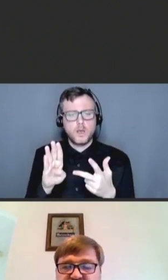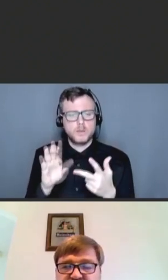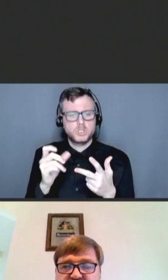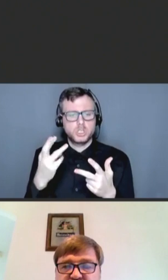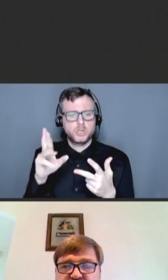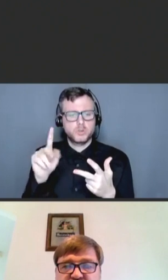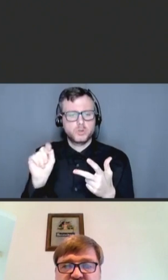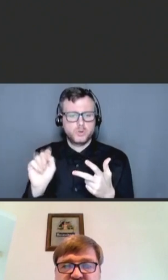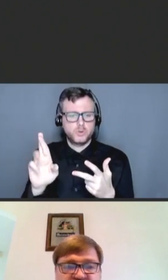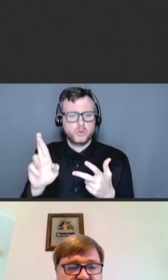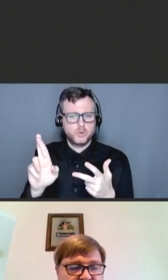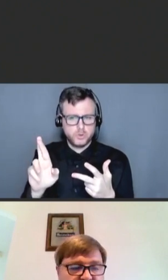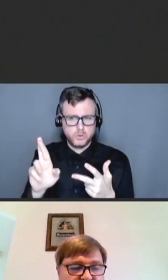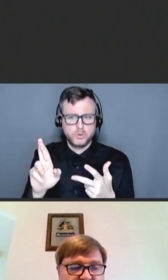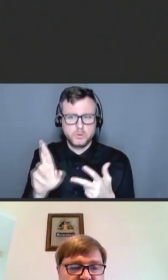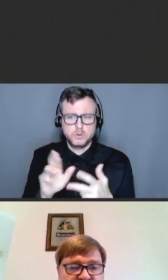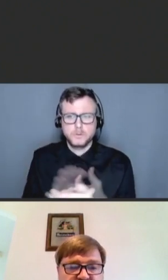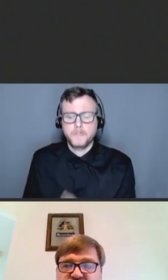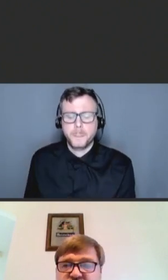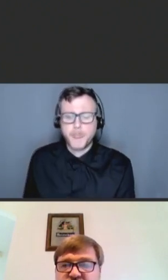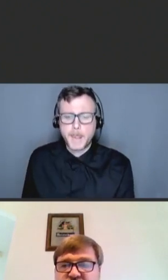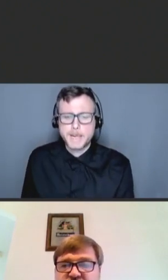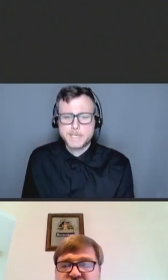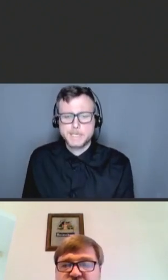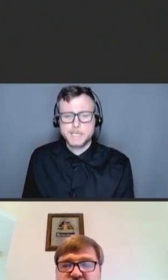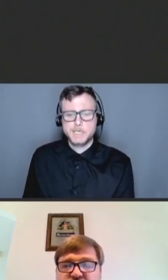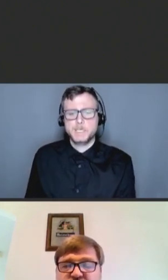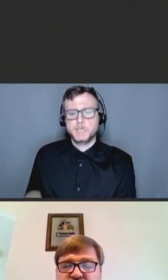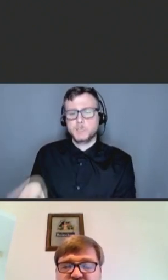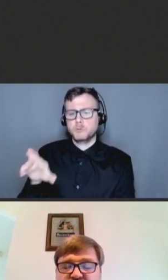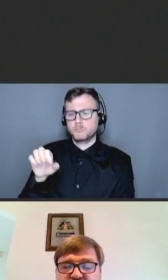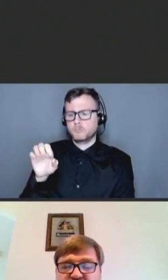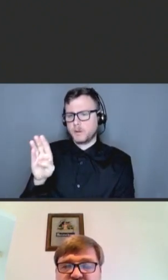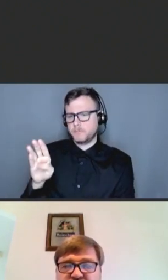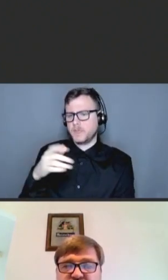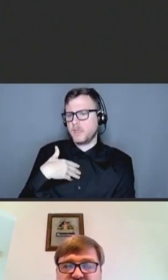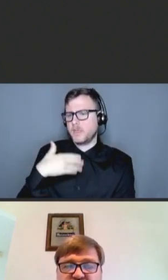Rob Schechter: Thank you. And thanks for all your work.